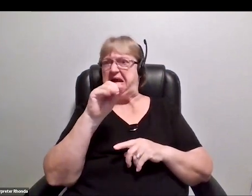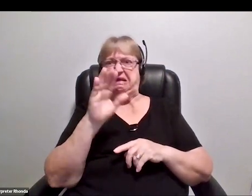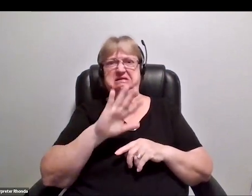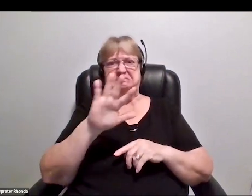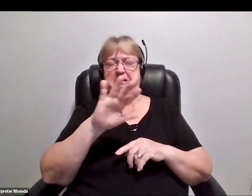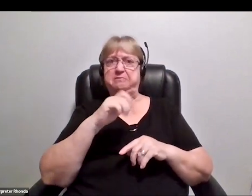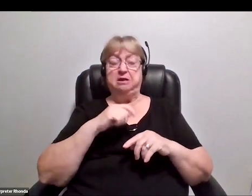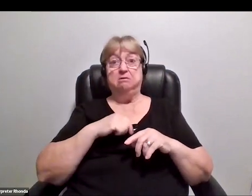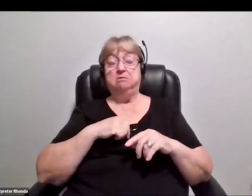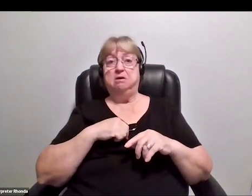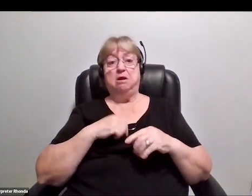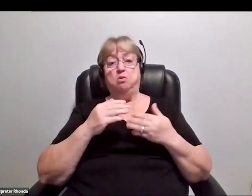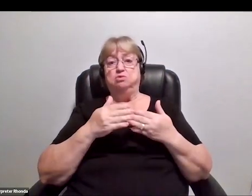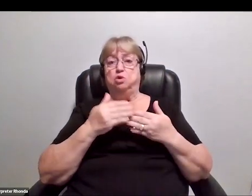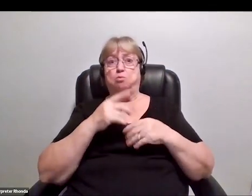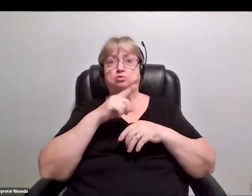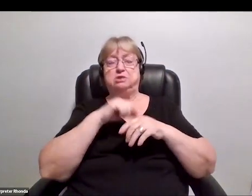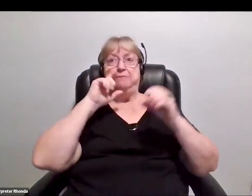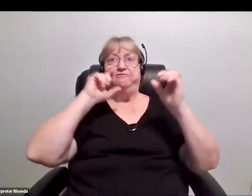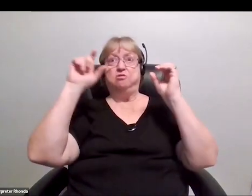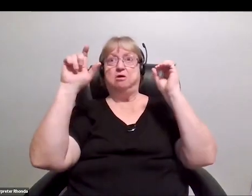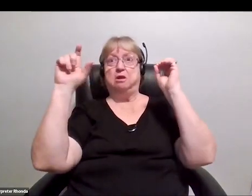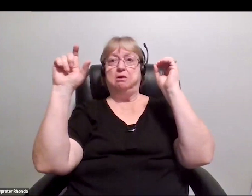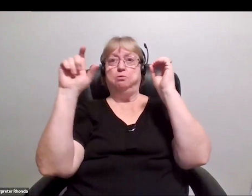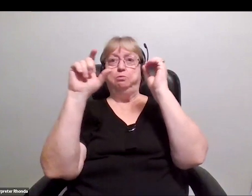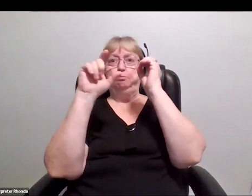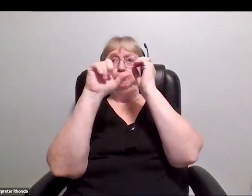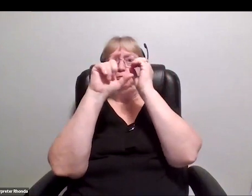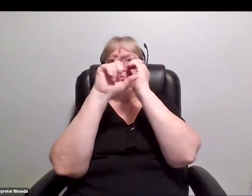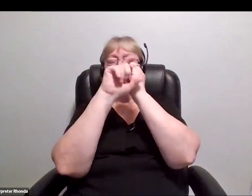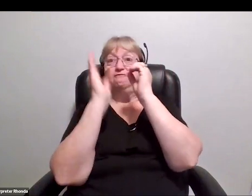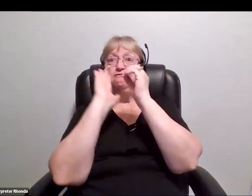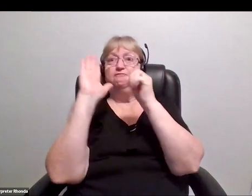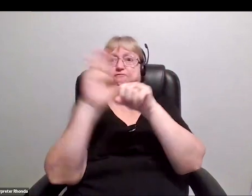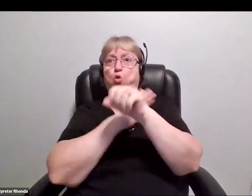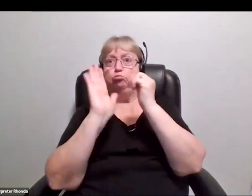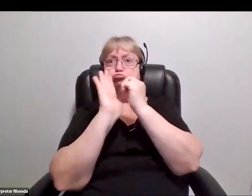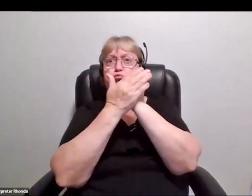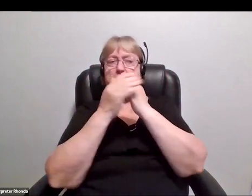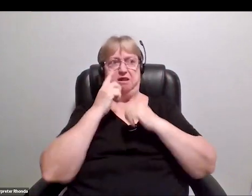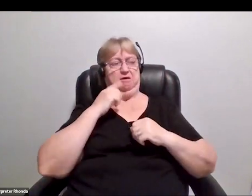It was getting close to time of totality. I just realized suddenly, wow, it's actually chilly out there, chilly.